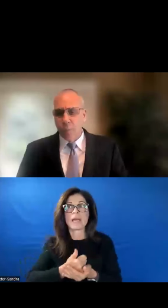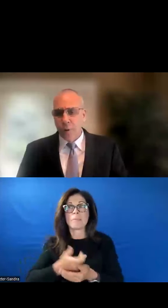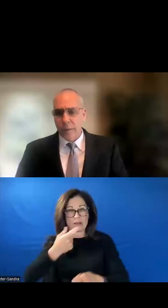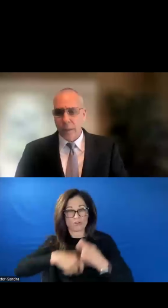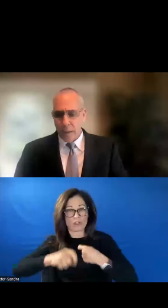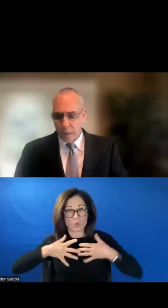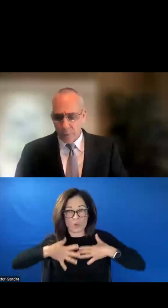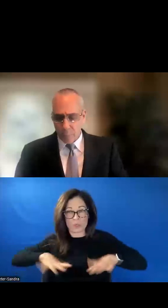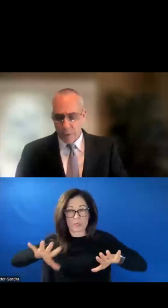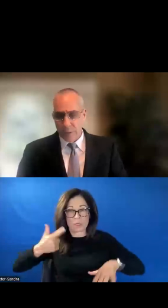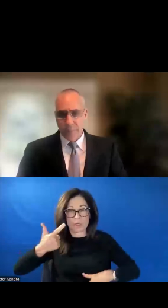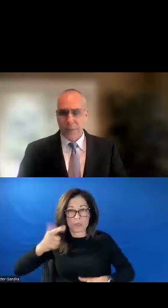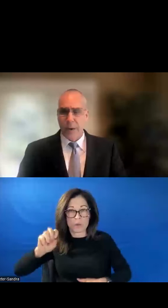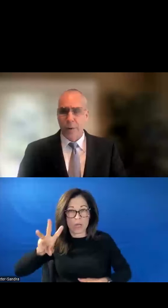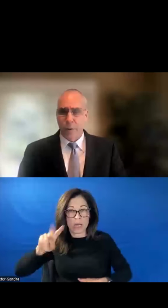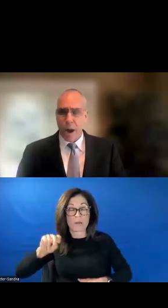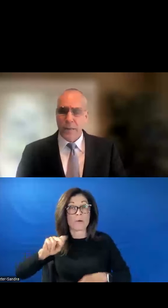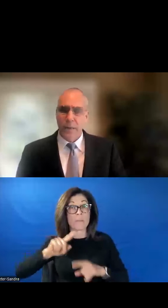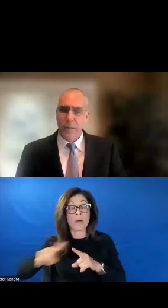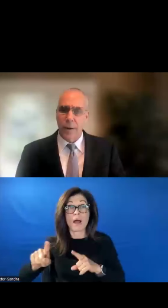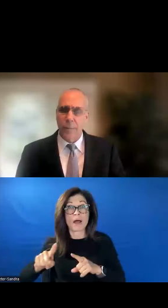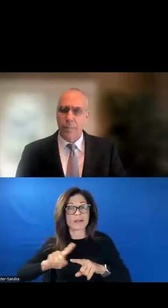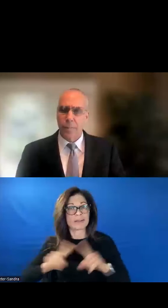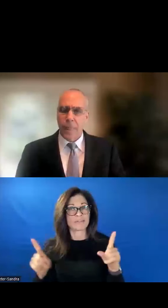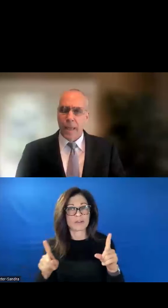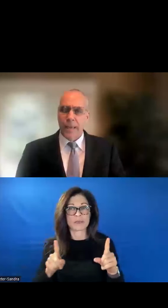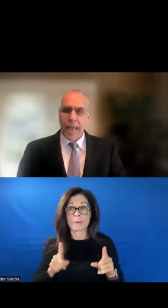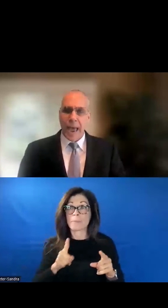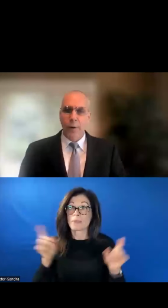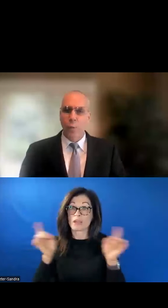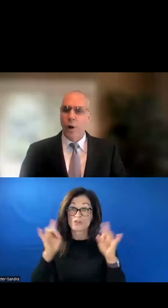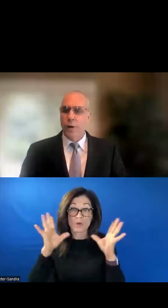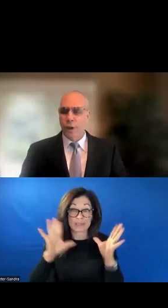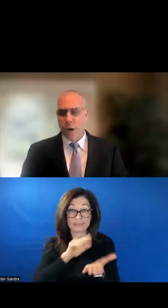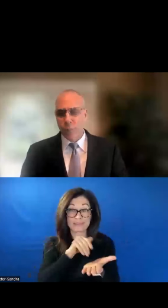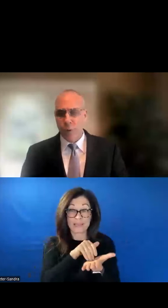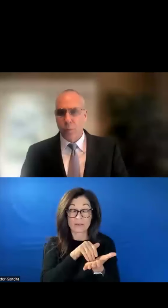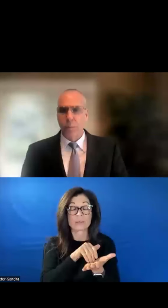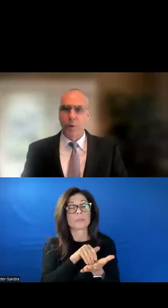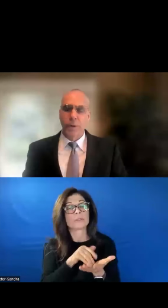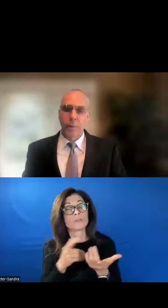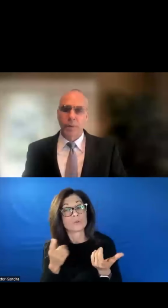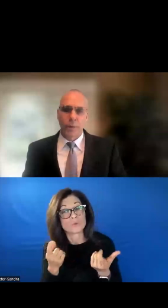OVER ON THE RECEIVING CENTER, IT IS HANDLED WHERE A PERSON COMES